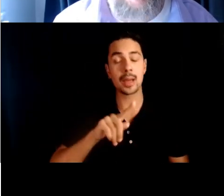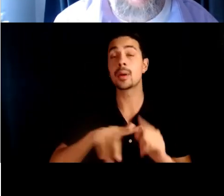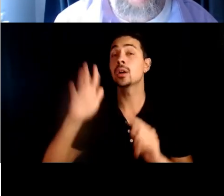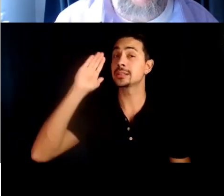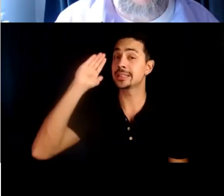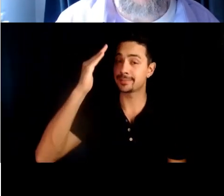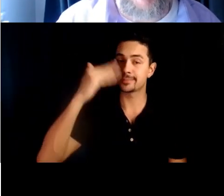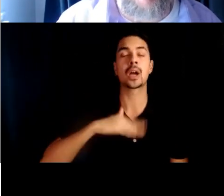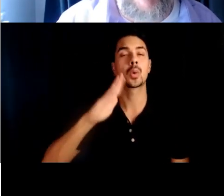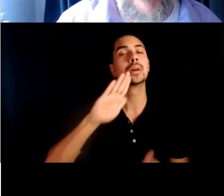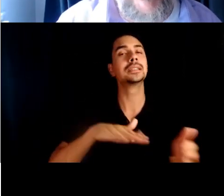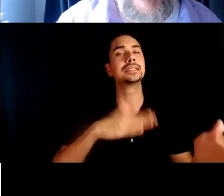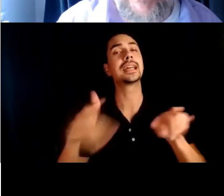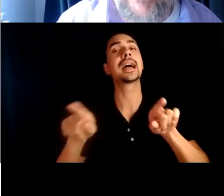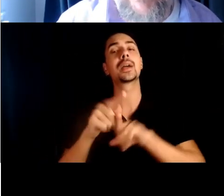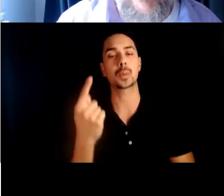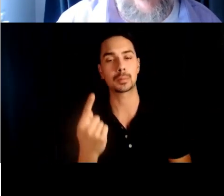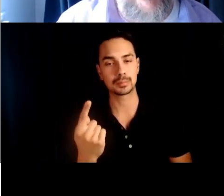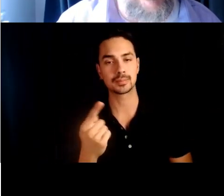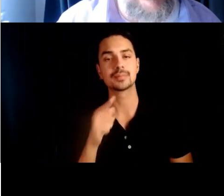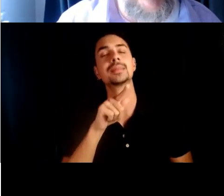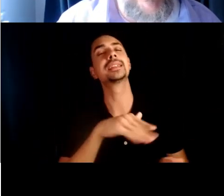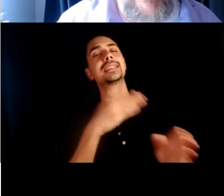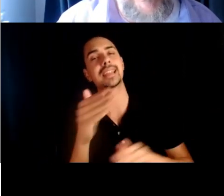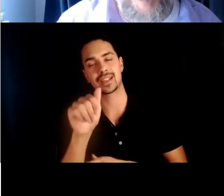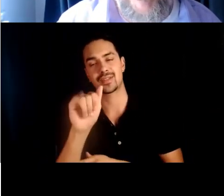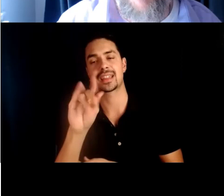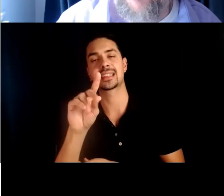And Lou died of AIDS in the early '90s.